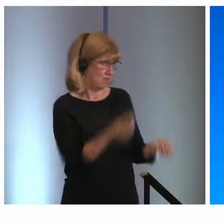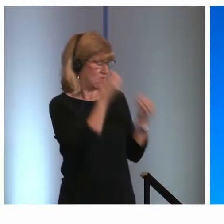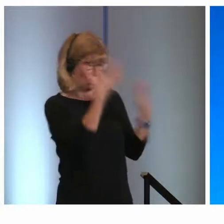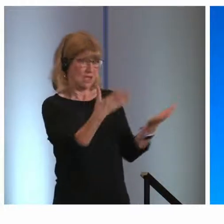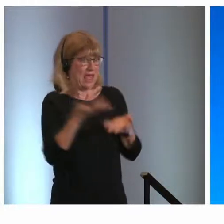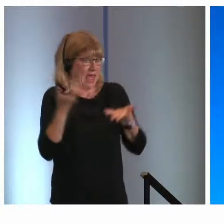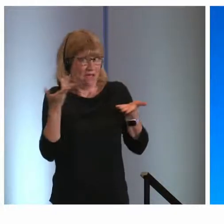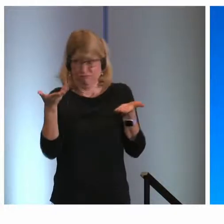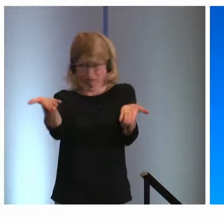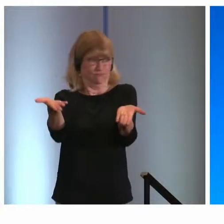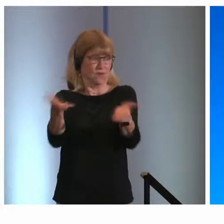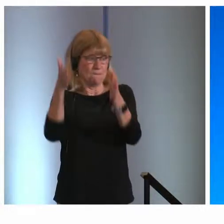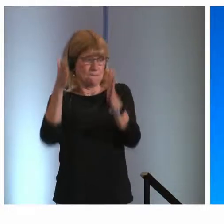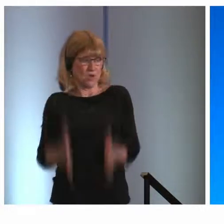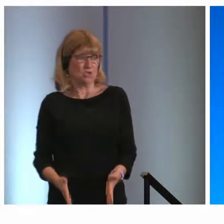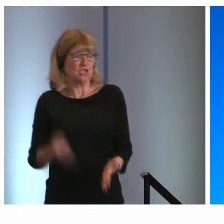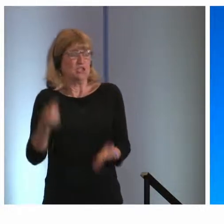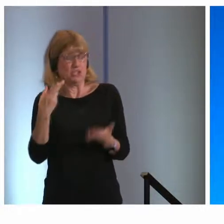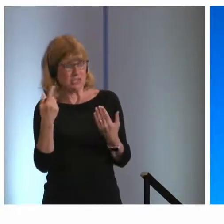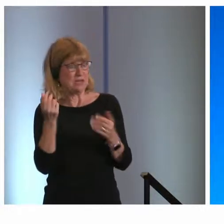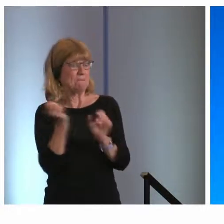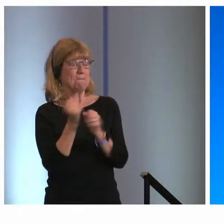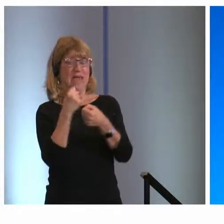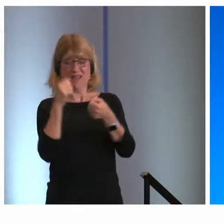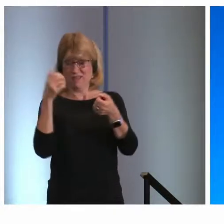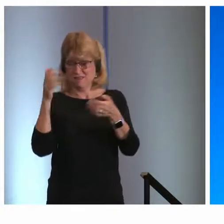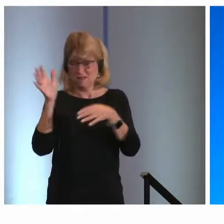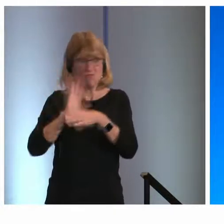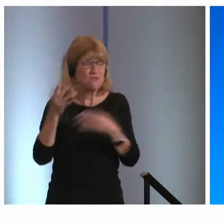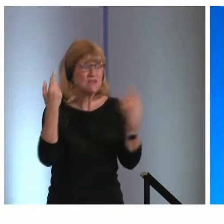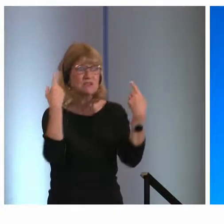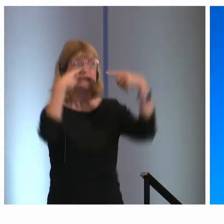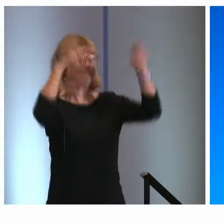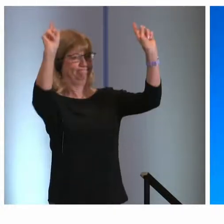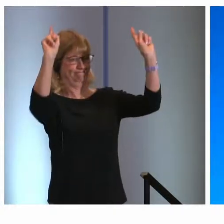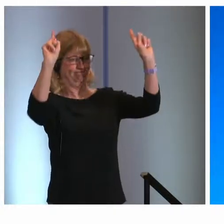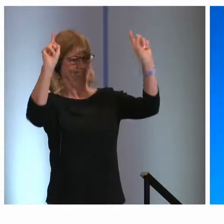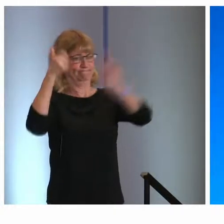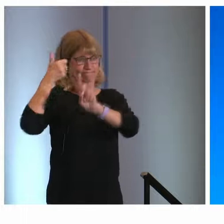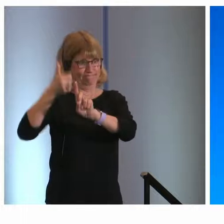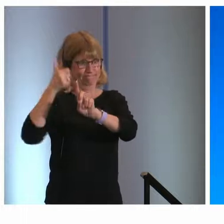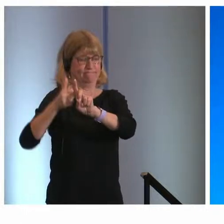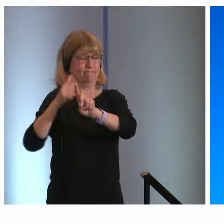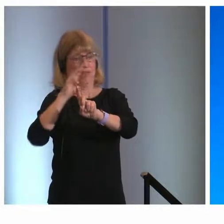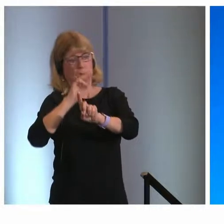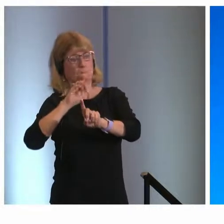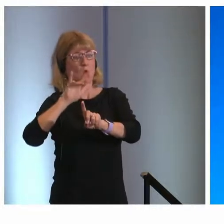message from 30 years ago, and, address the fact that A, she